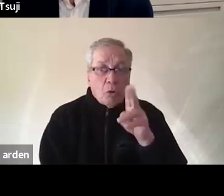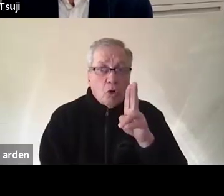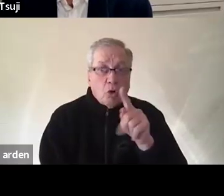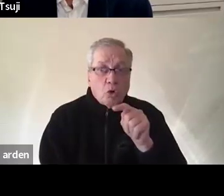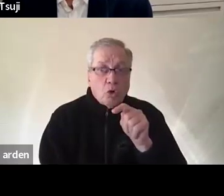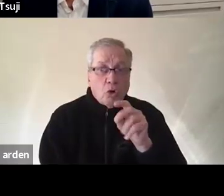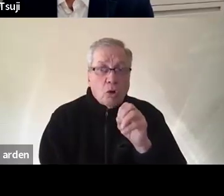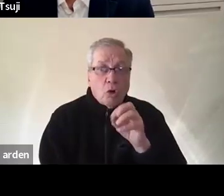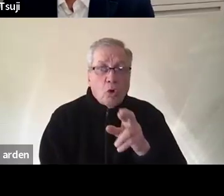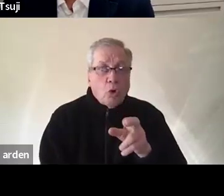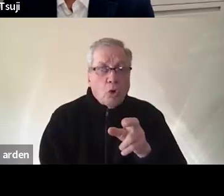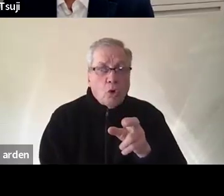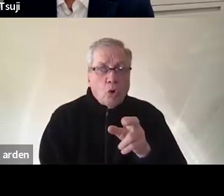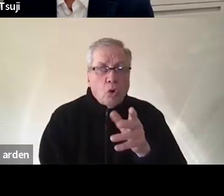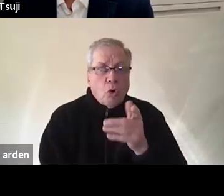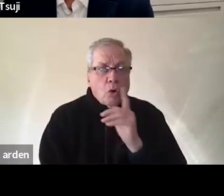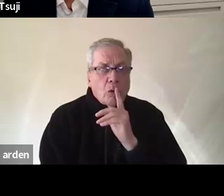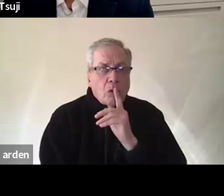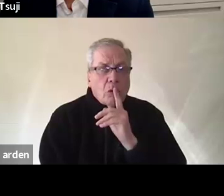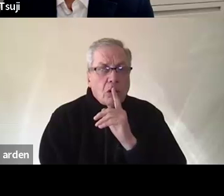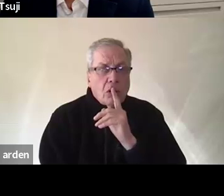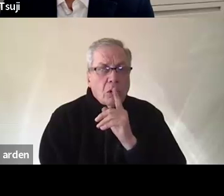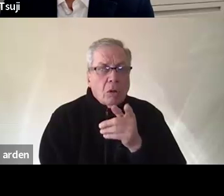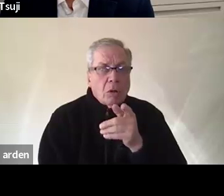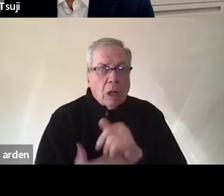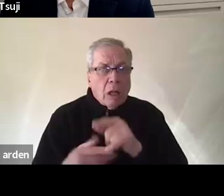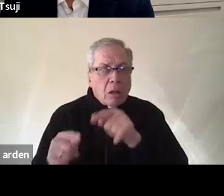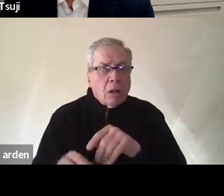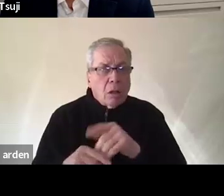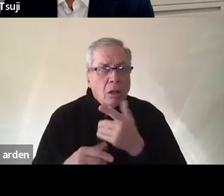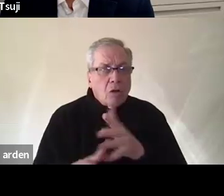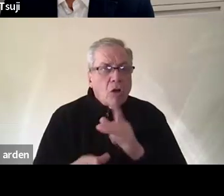or are you okay with the response that Elodie provided?